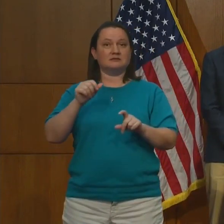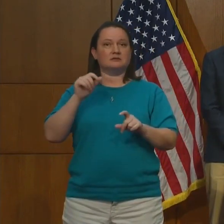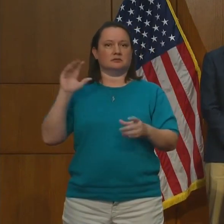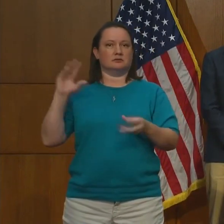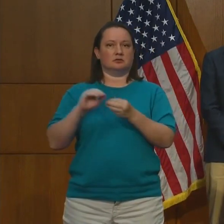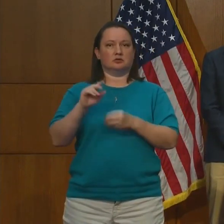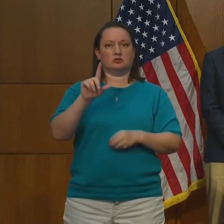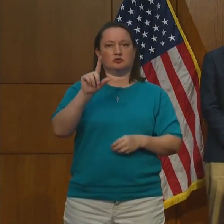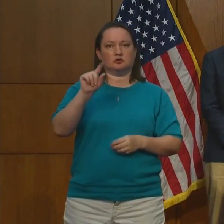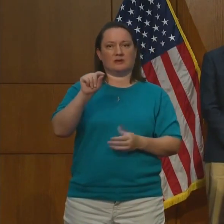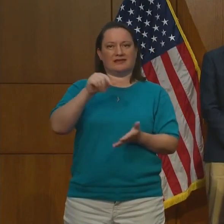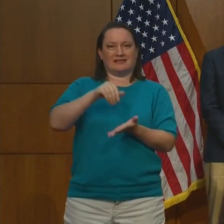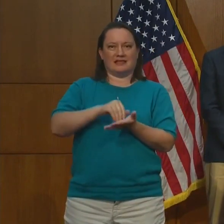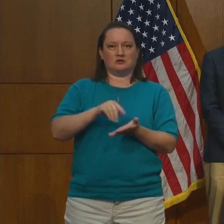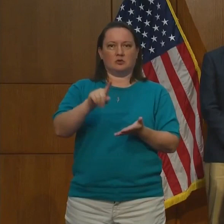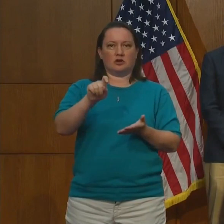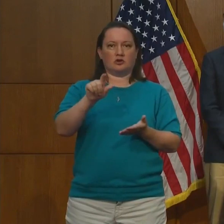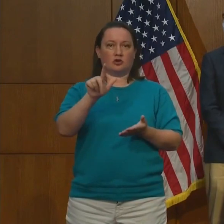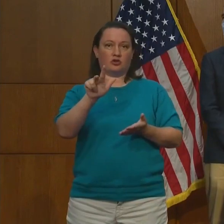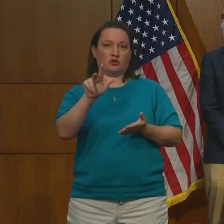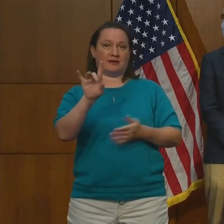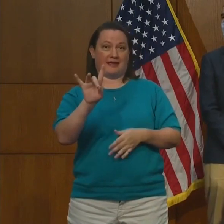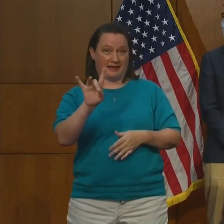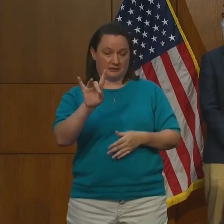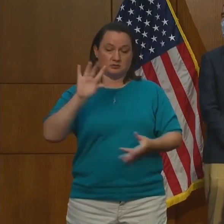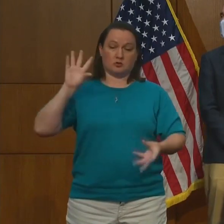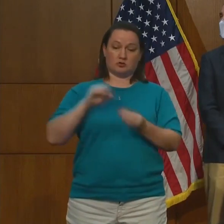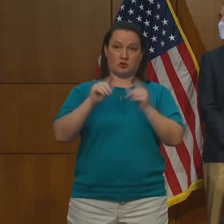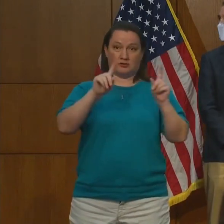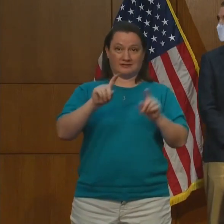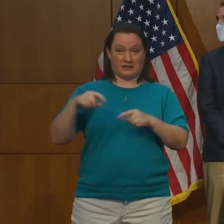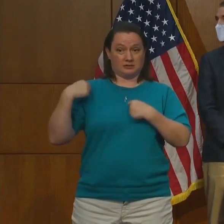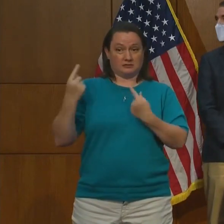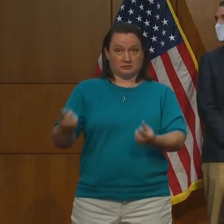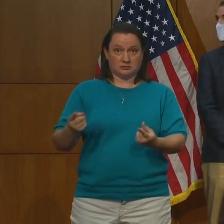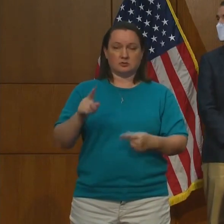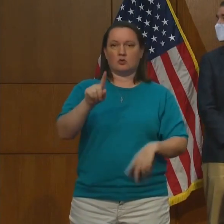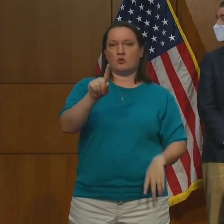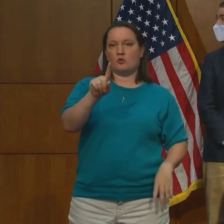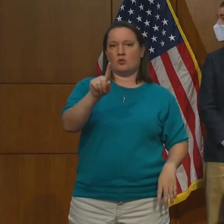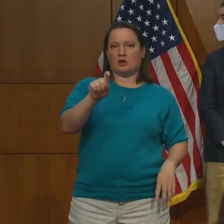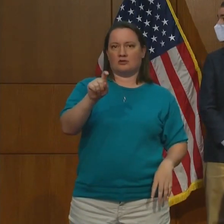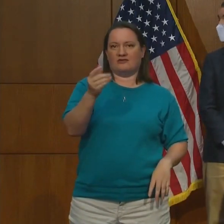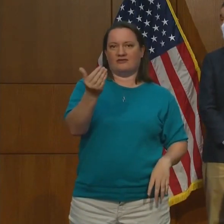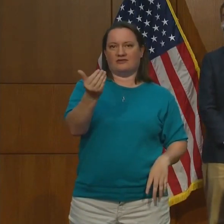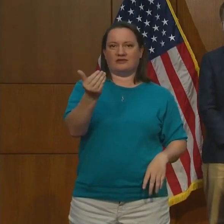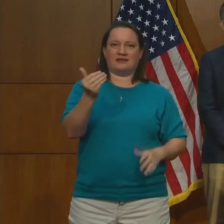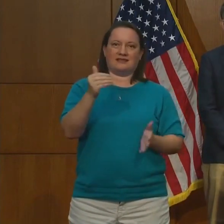WERE UP AROUND FIFTEEN GOOD- NUMBER FIVE. TEST RECORDED WERE TWENTY THOUSAND ONE HUNDRED AND